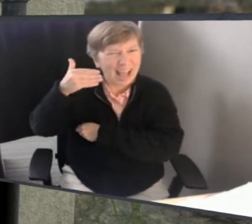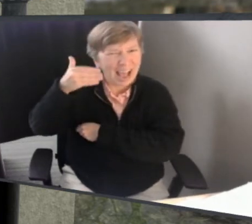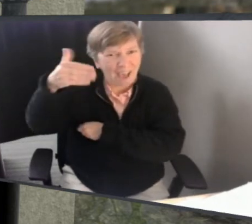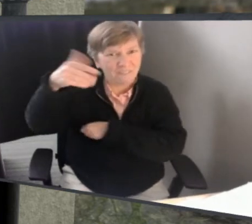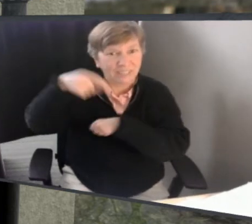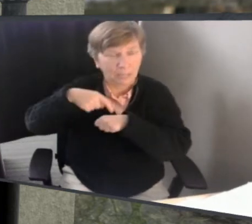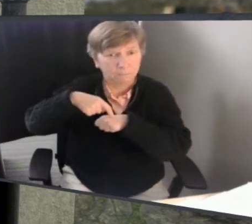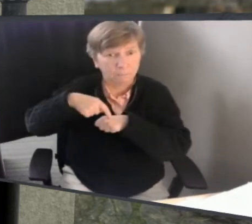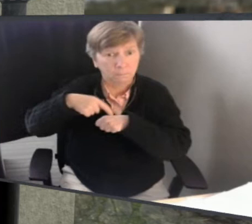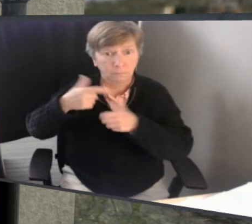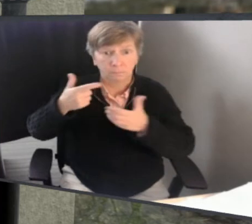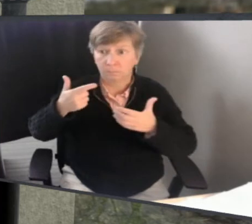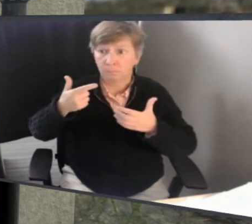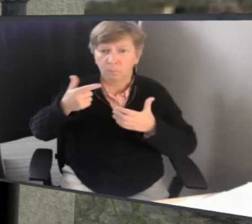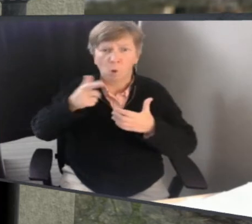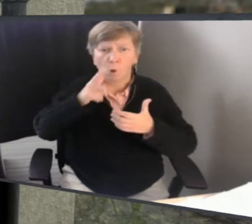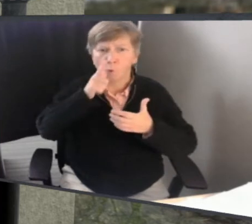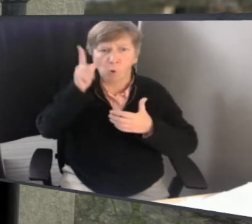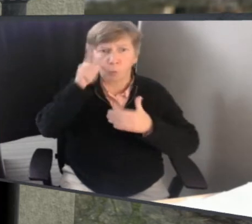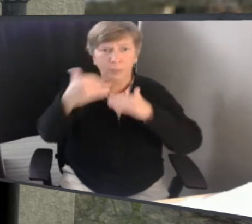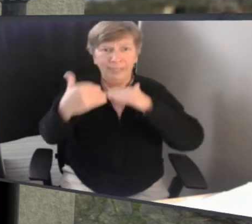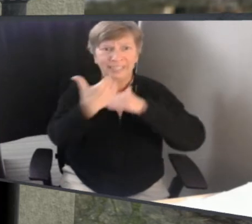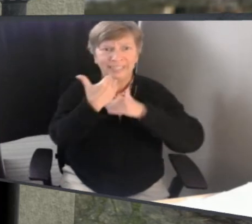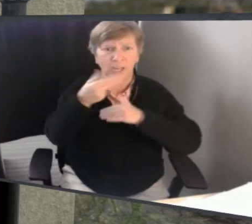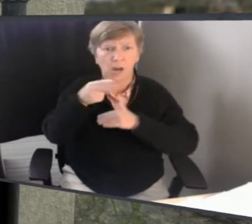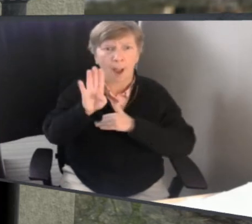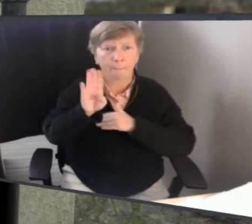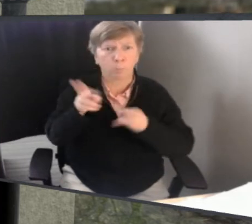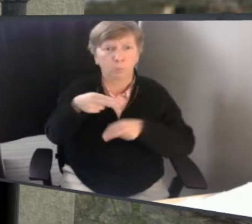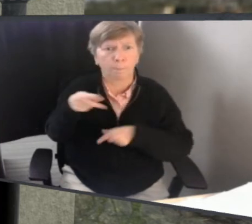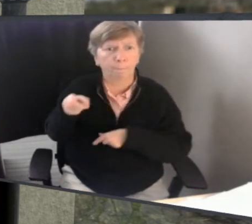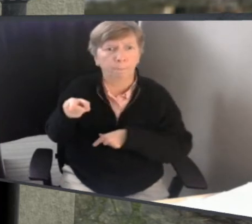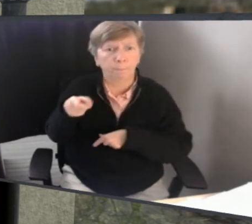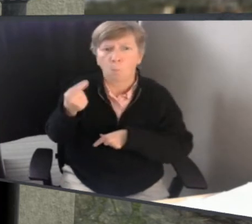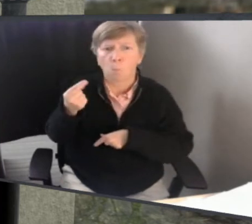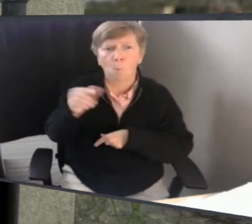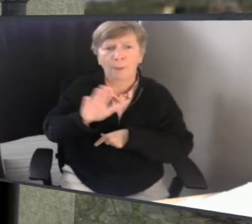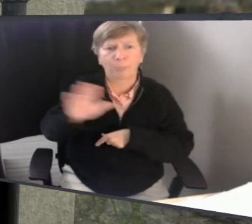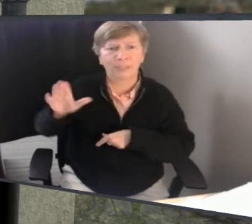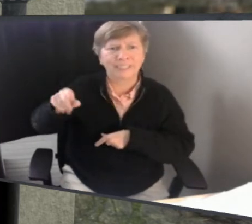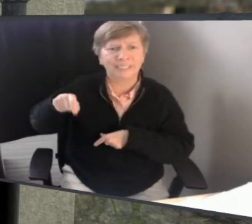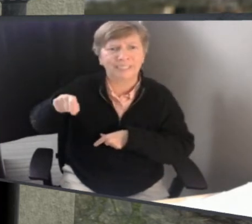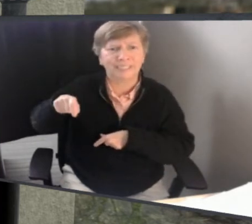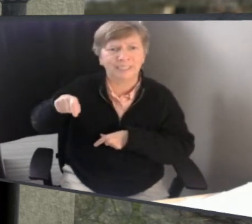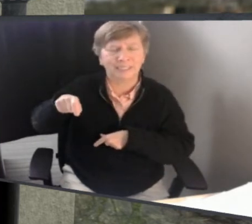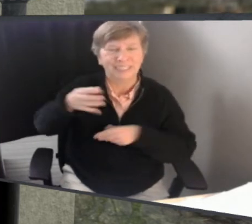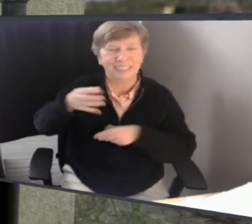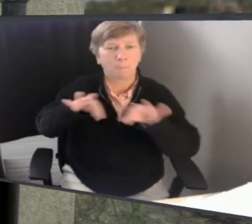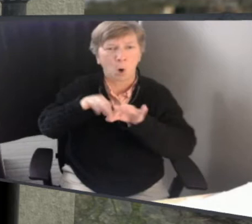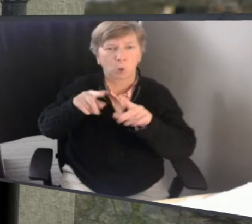event taking place in Hubs, has to think ahead of time about who will be joining this room, and what